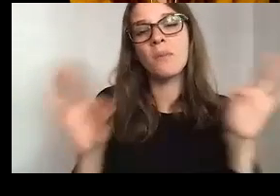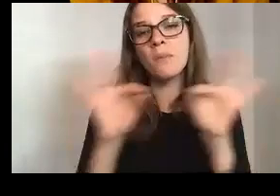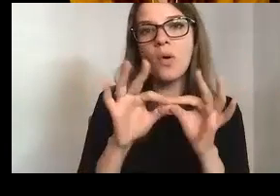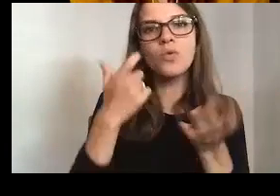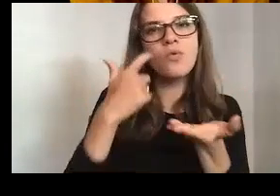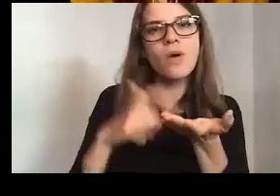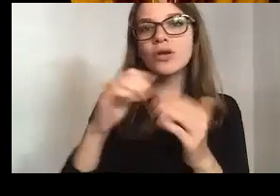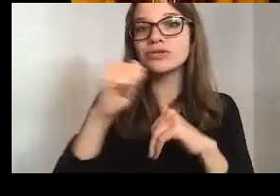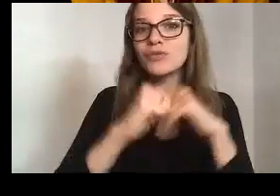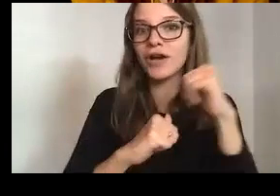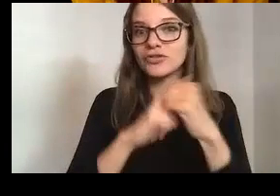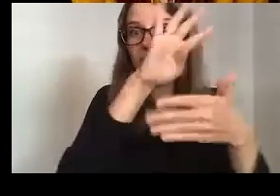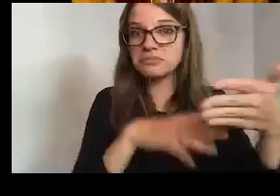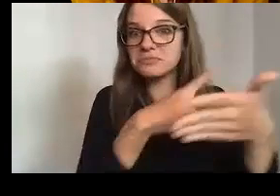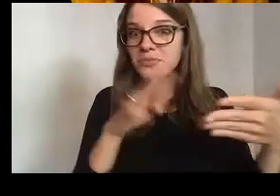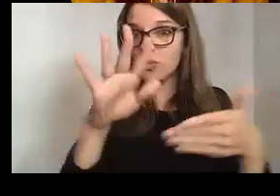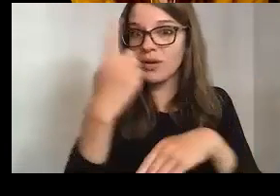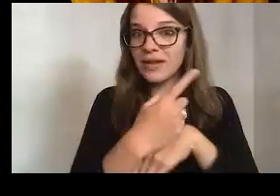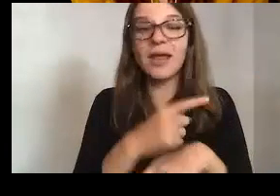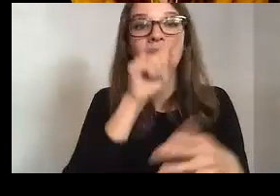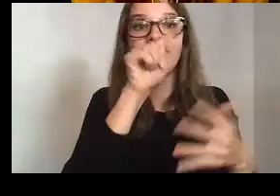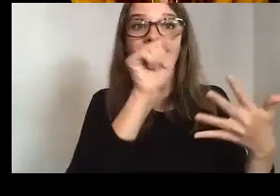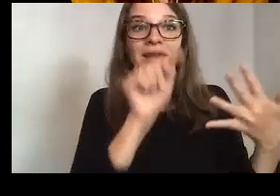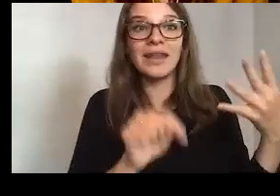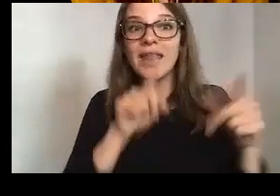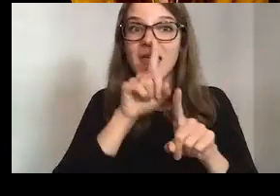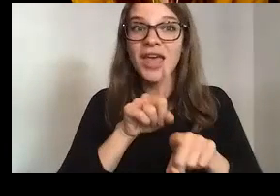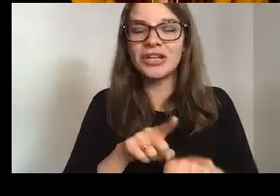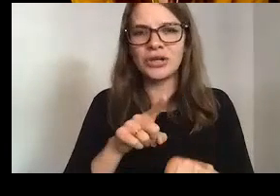and so again the answers to these questions are going to look really different for each family